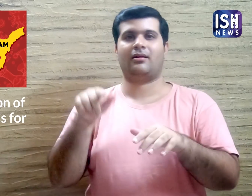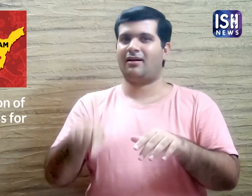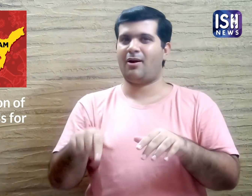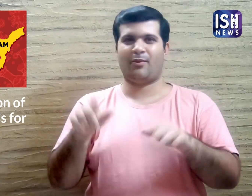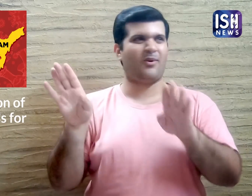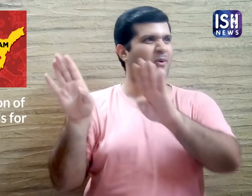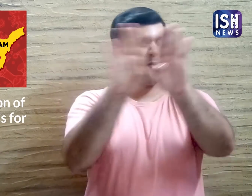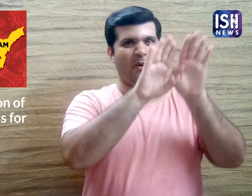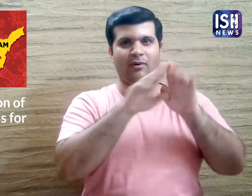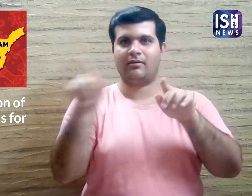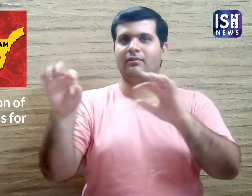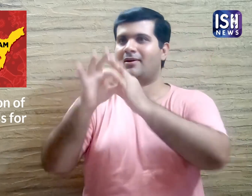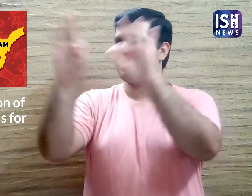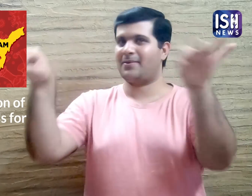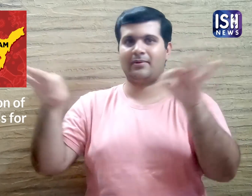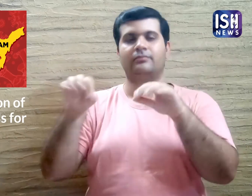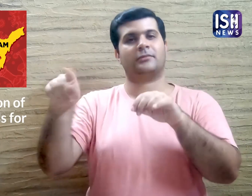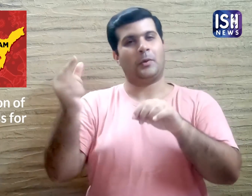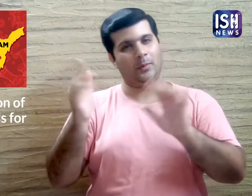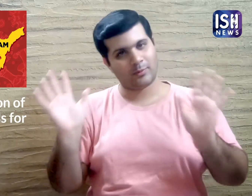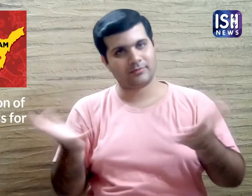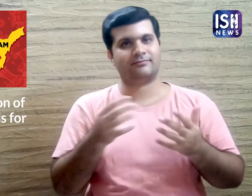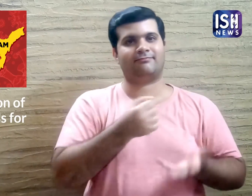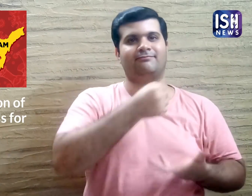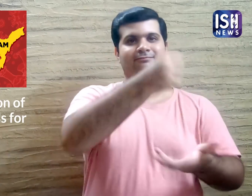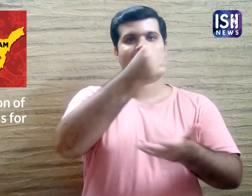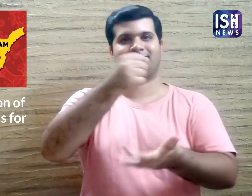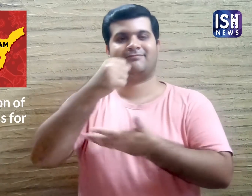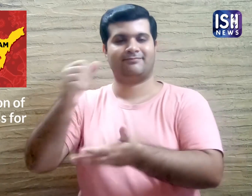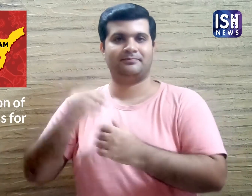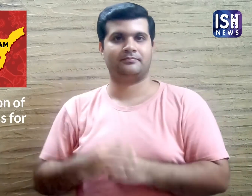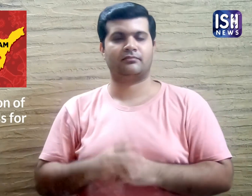Since it is not used due to the lockdown they used it to distribute food.